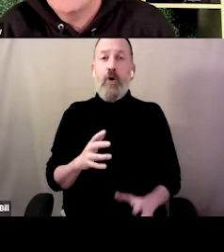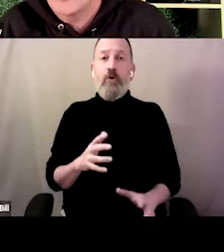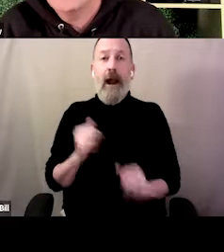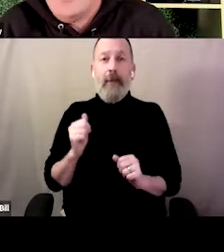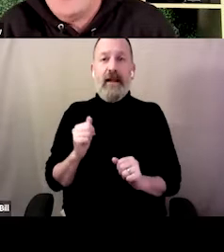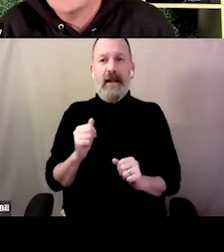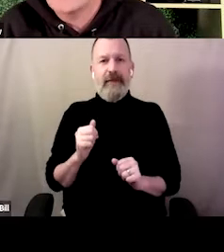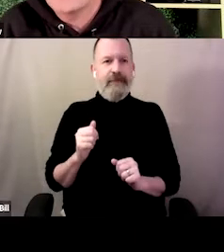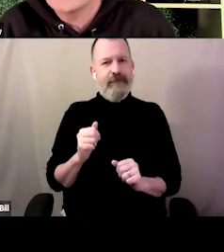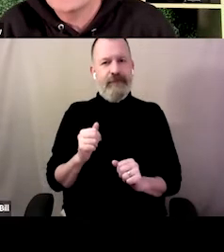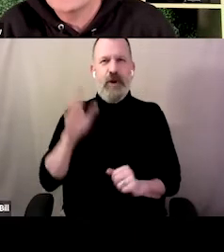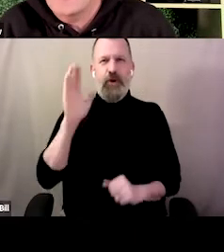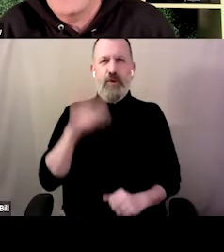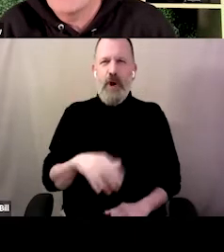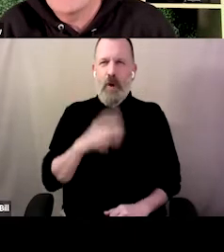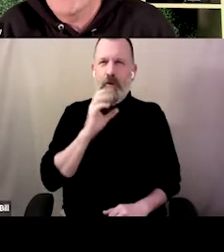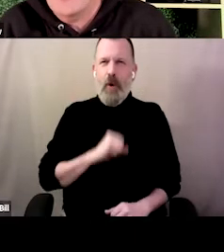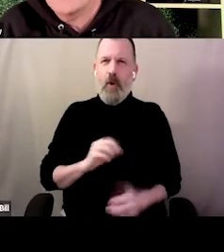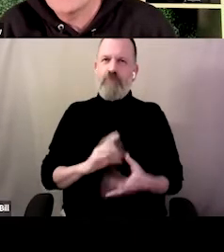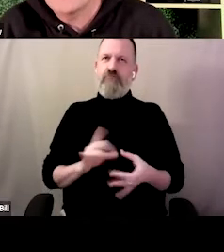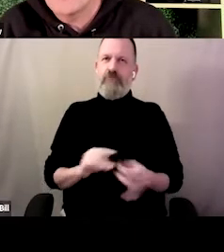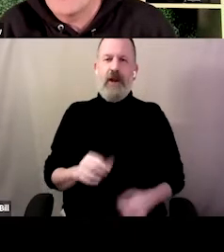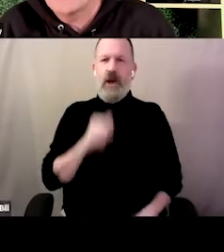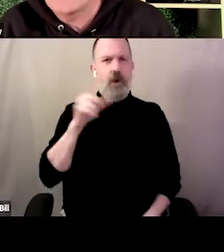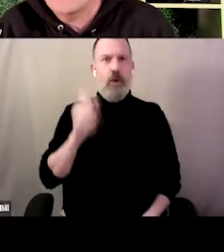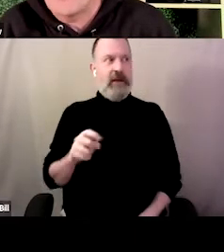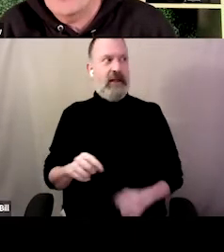the old adage was you didn't need to outrun the bear. You just need to outrun your best friend.